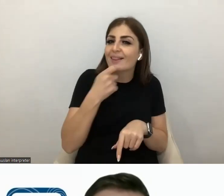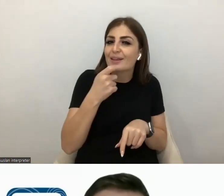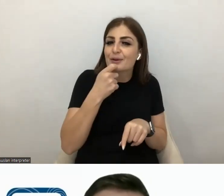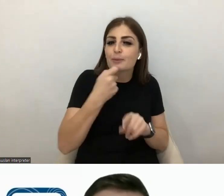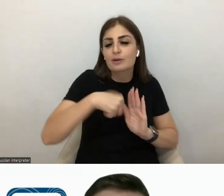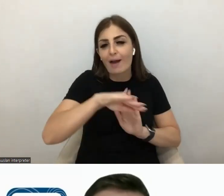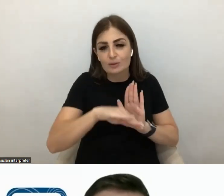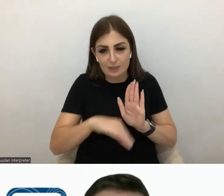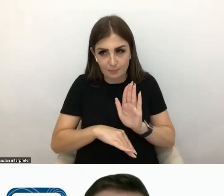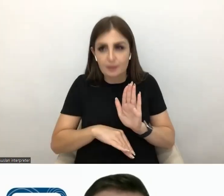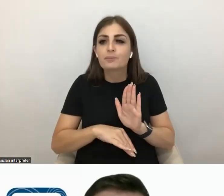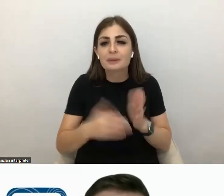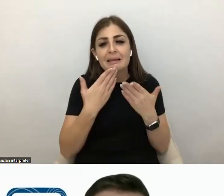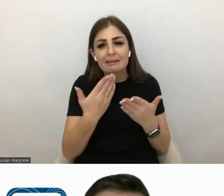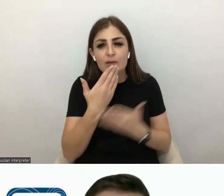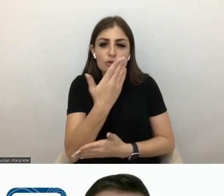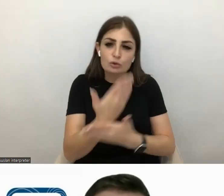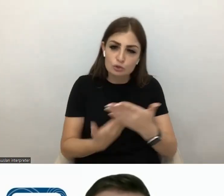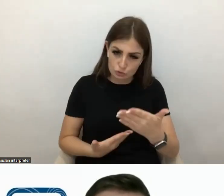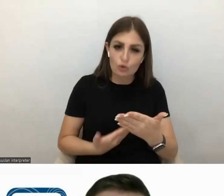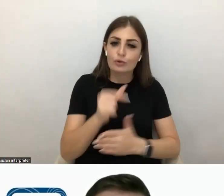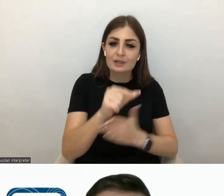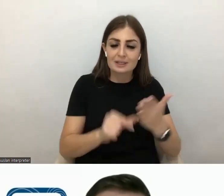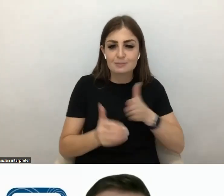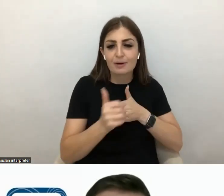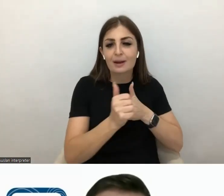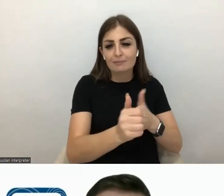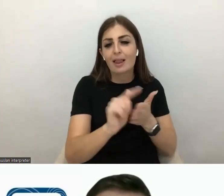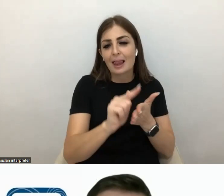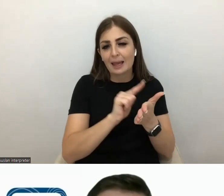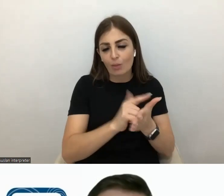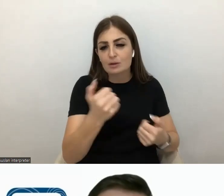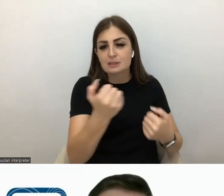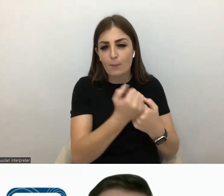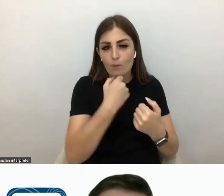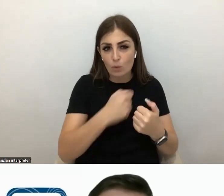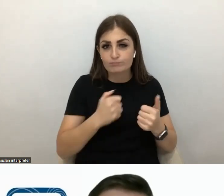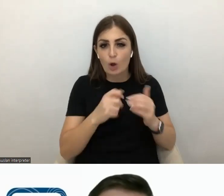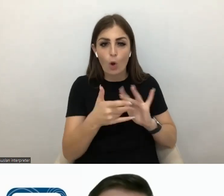Thank you to Your Story Disability Legal Support for hosting the webinar, it is being recorded,